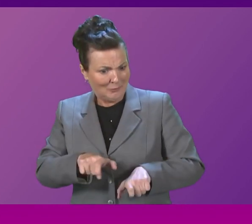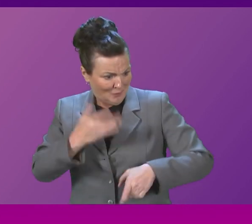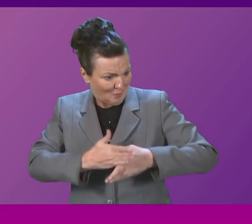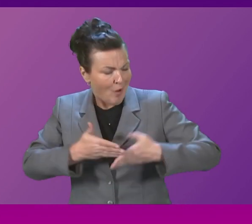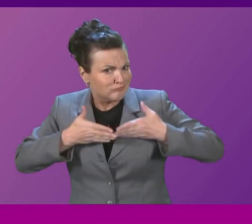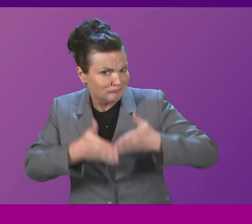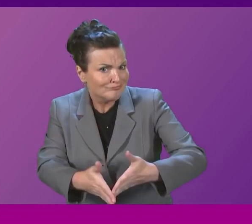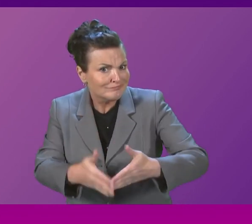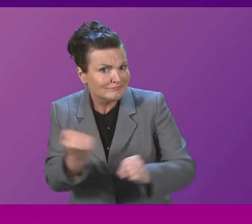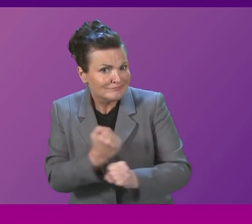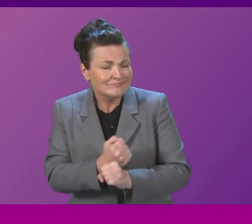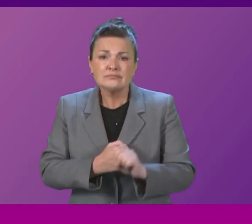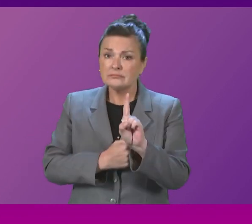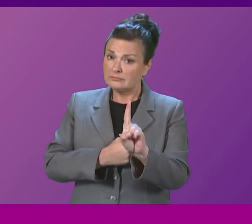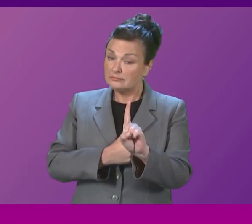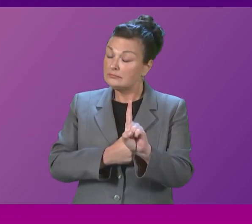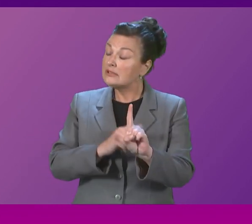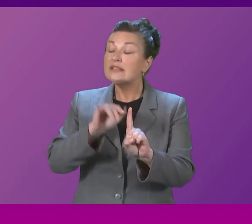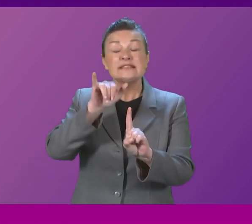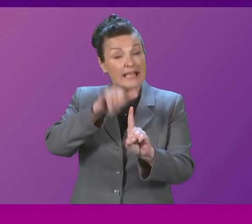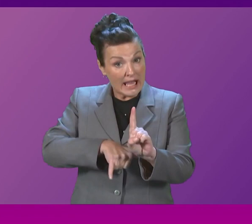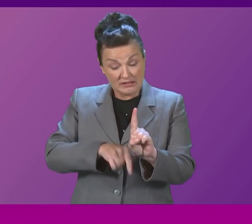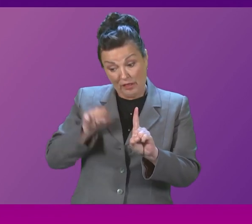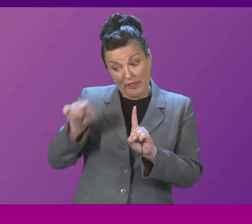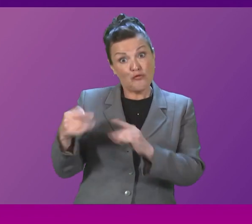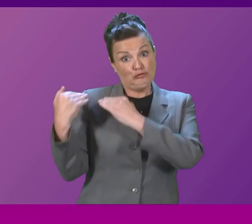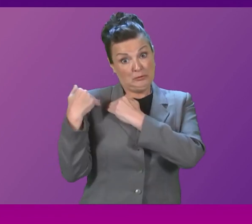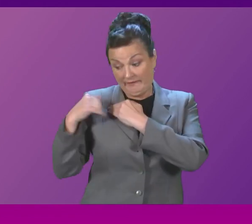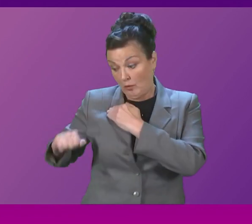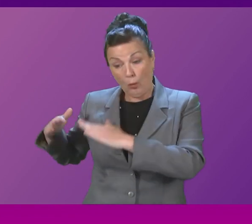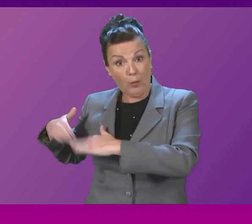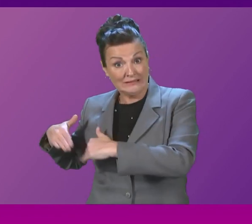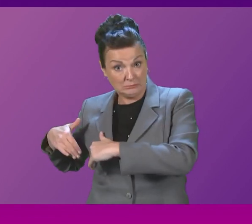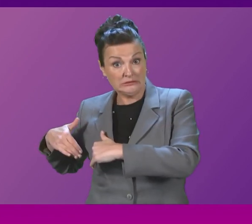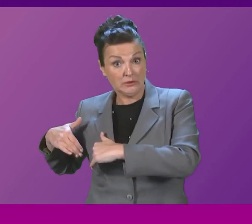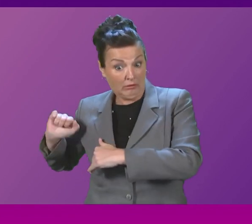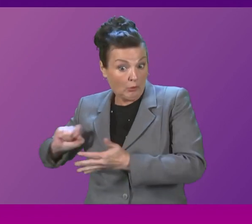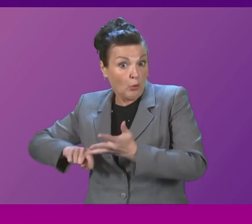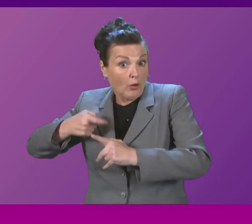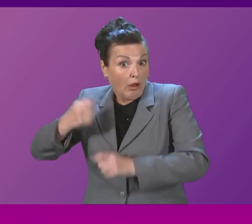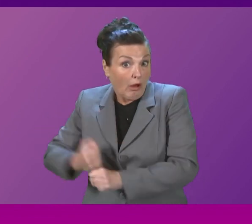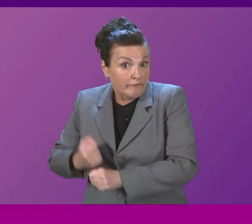Of course, while the relevant responsibilities continue to lie in the hands of the UK Government—albeit